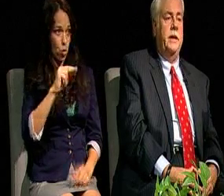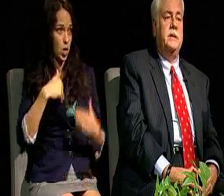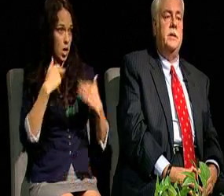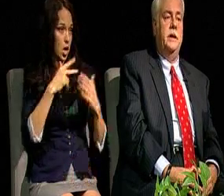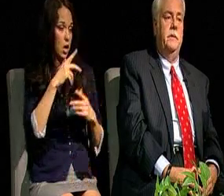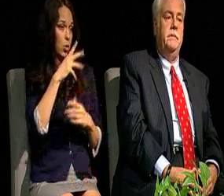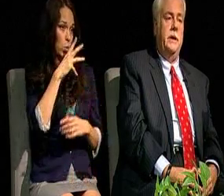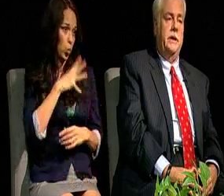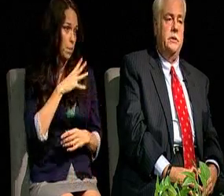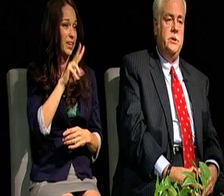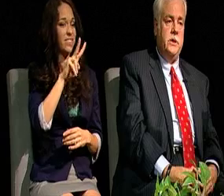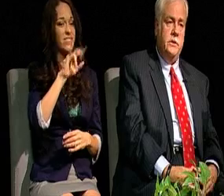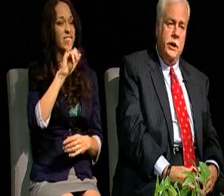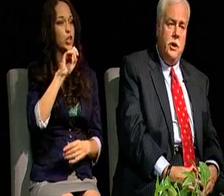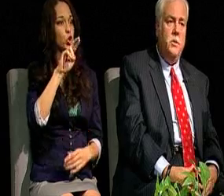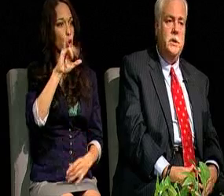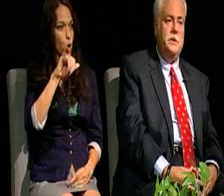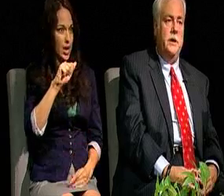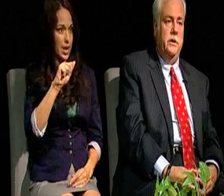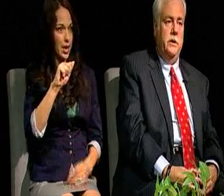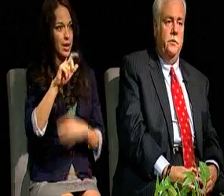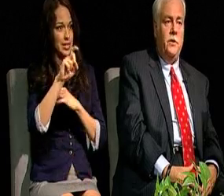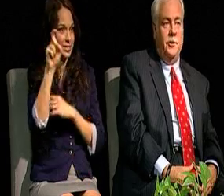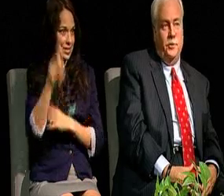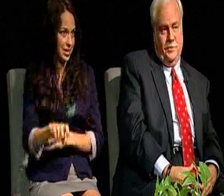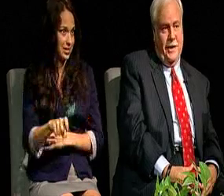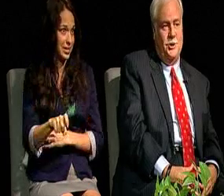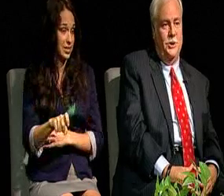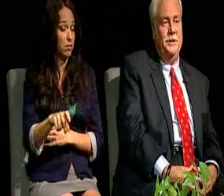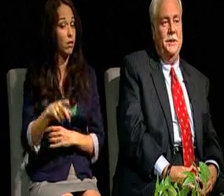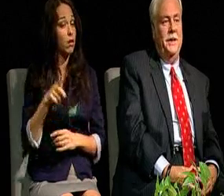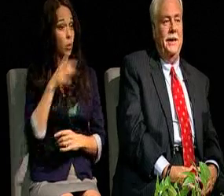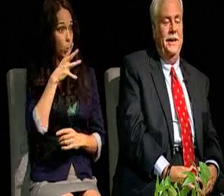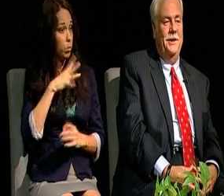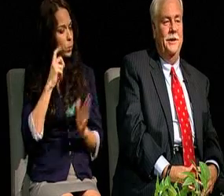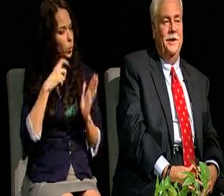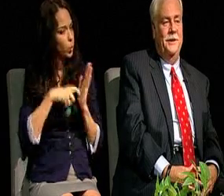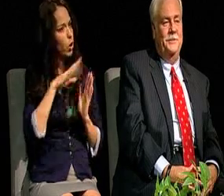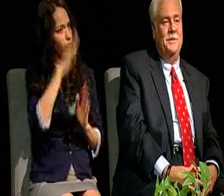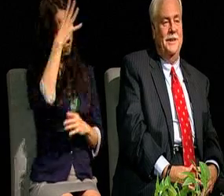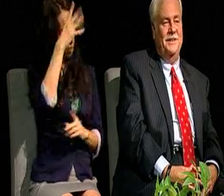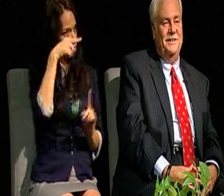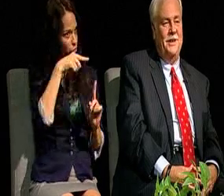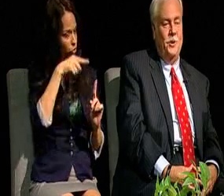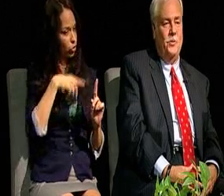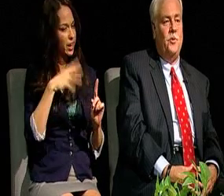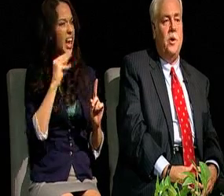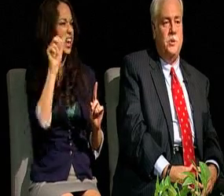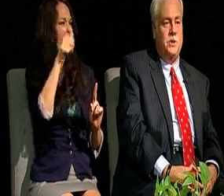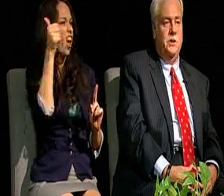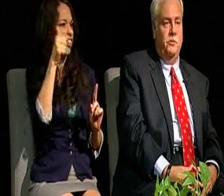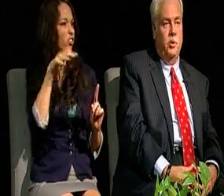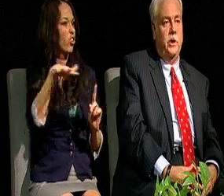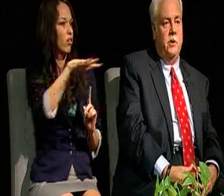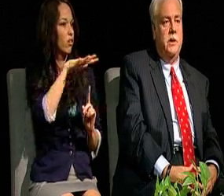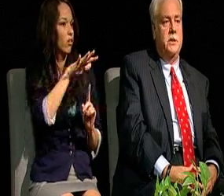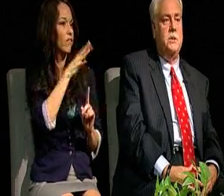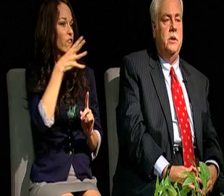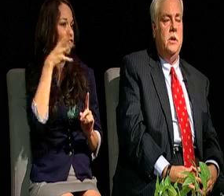that took... that noticed that her father actually and other farmers in the rural areas